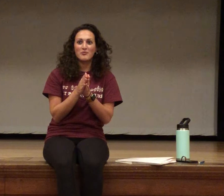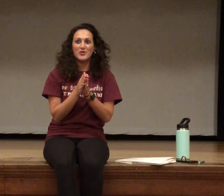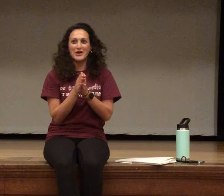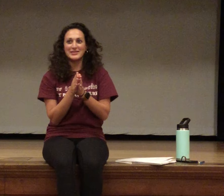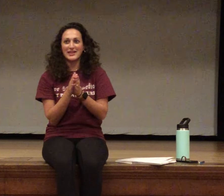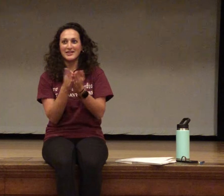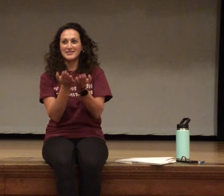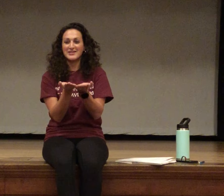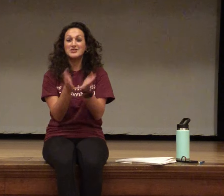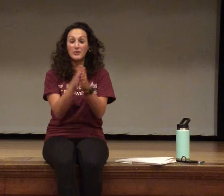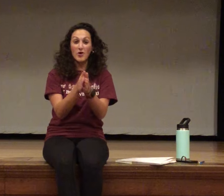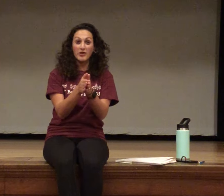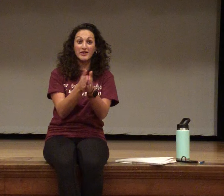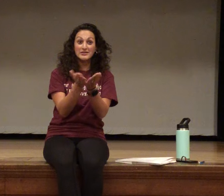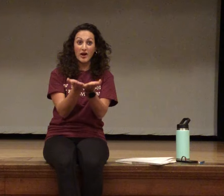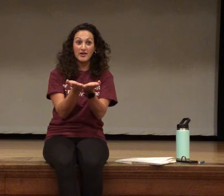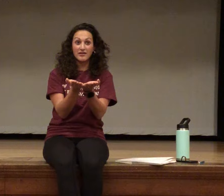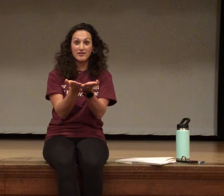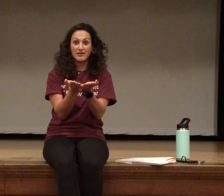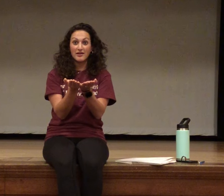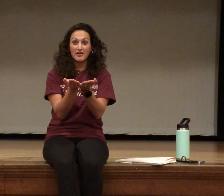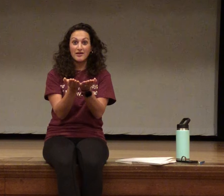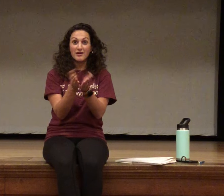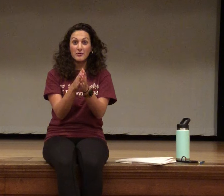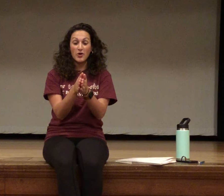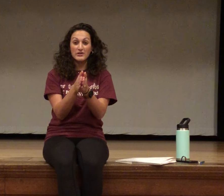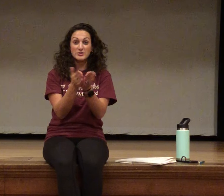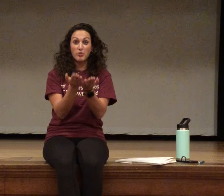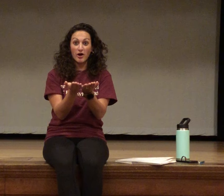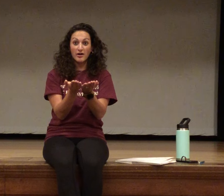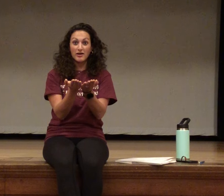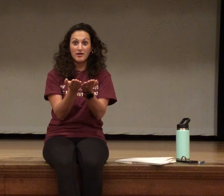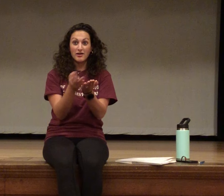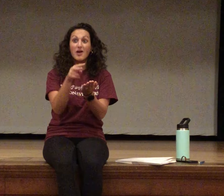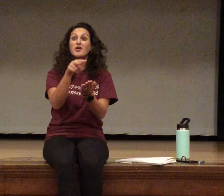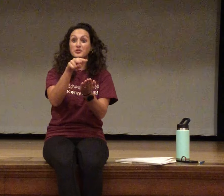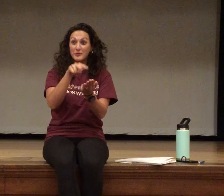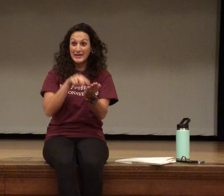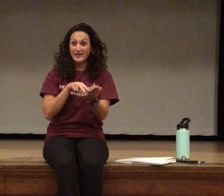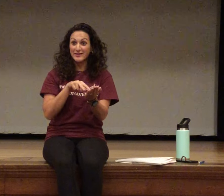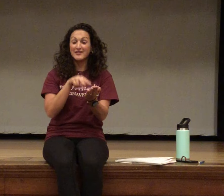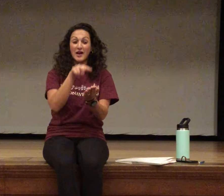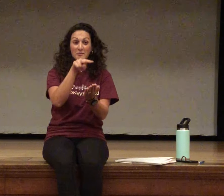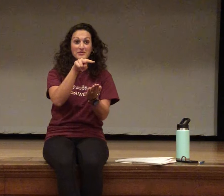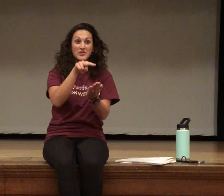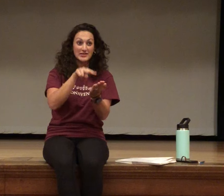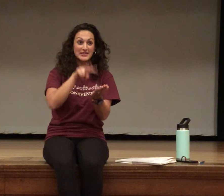what do you guys think that is so we know this right we know this is book to read yep so that's